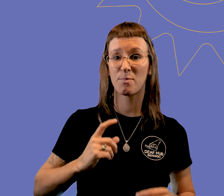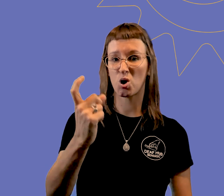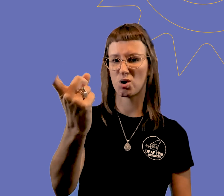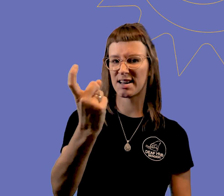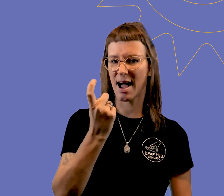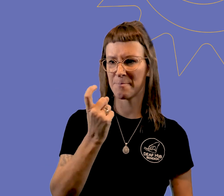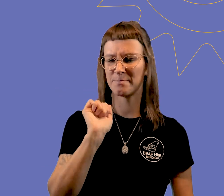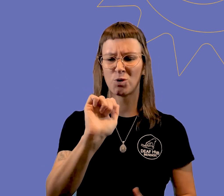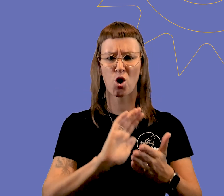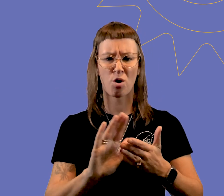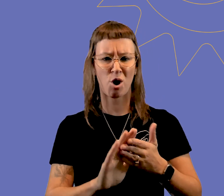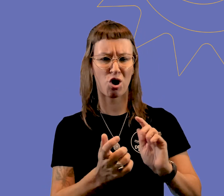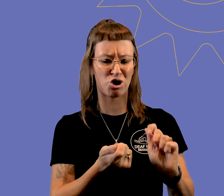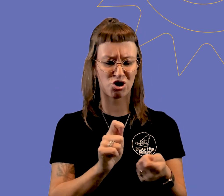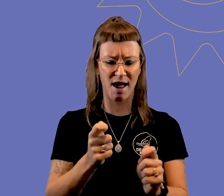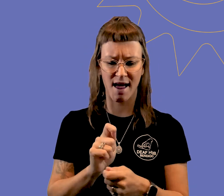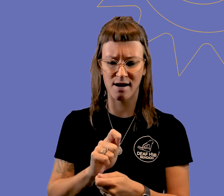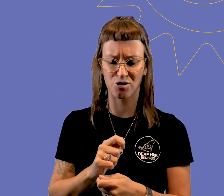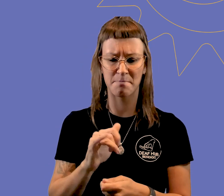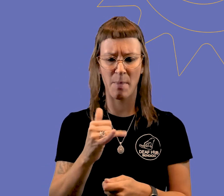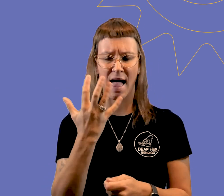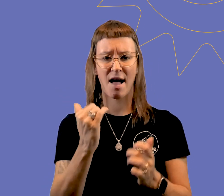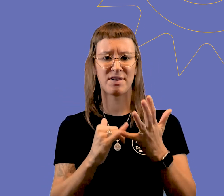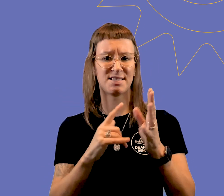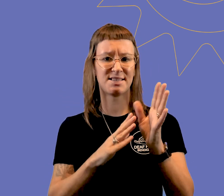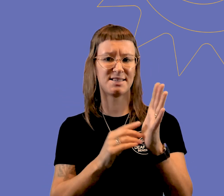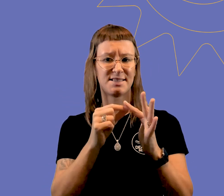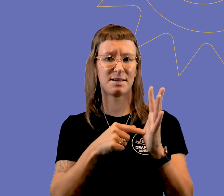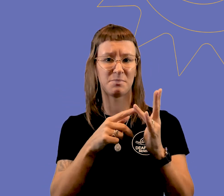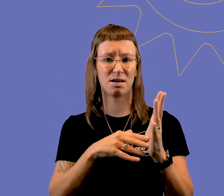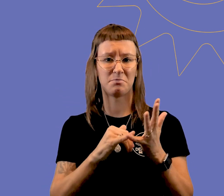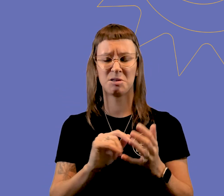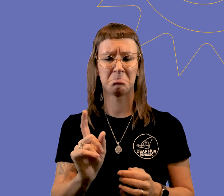As hormones change with the approach of menopause, you may begin to experience symptoms.